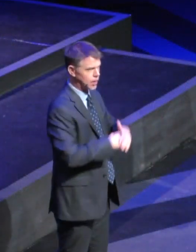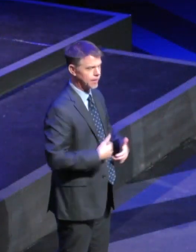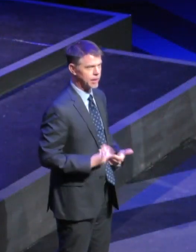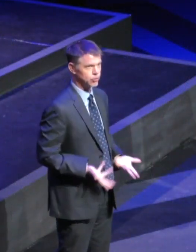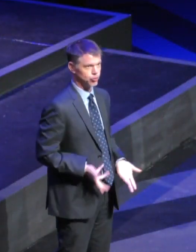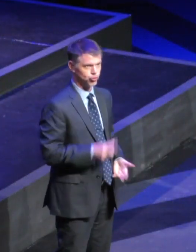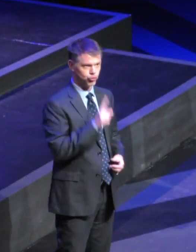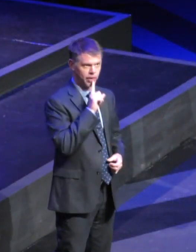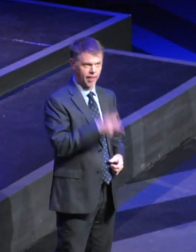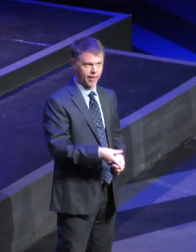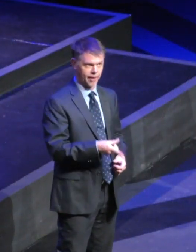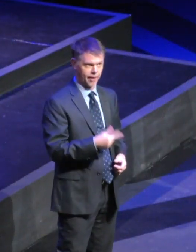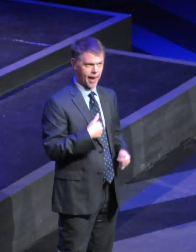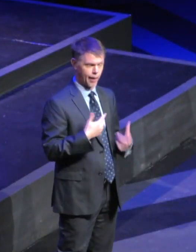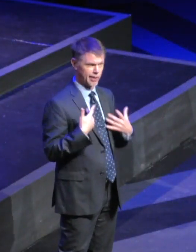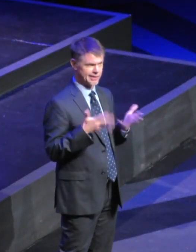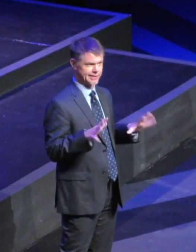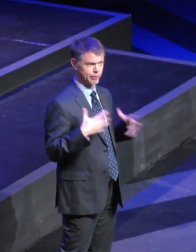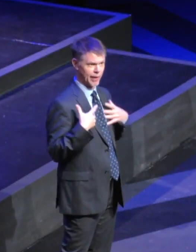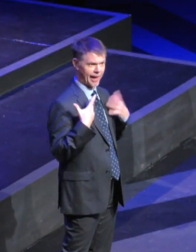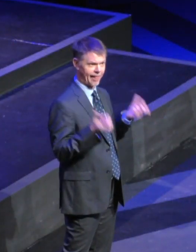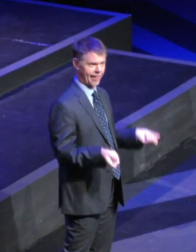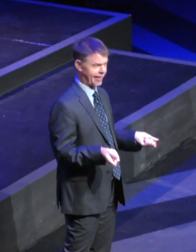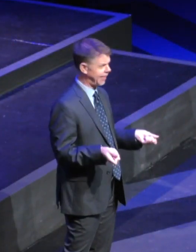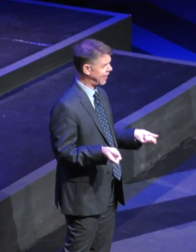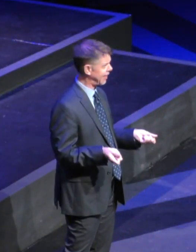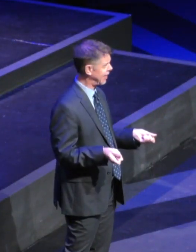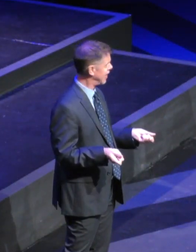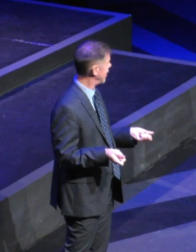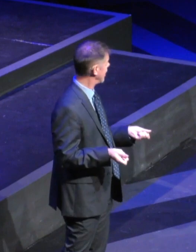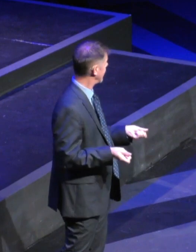was in pretty good health you know I didn't hang out I didn't drink smoke a whole lot I